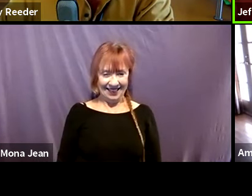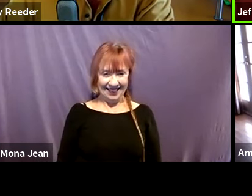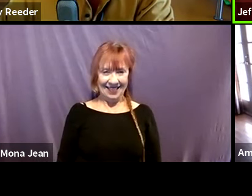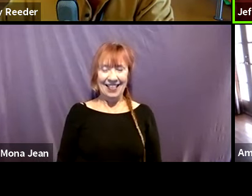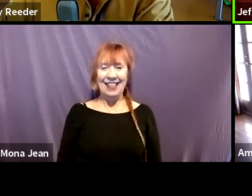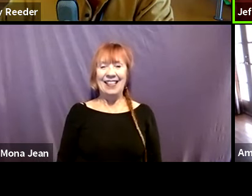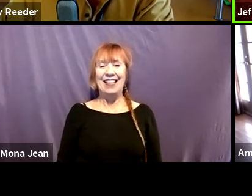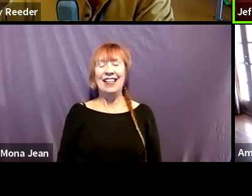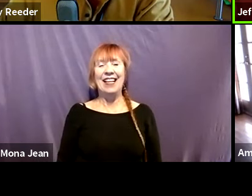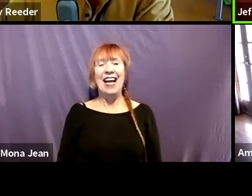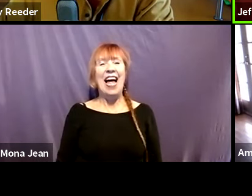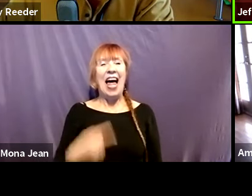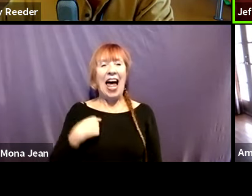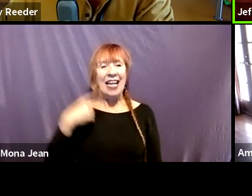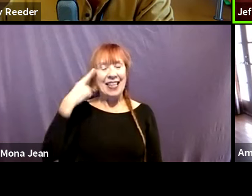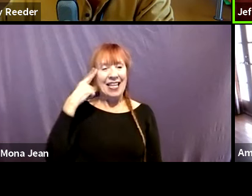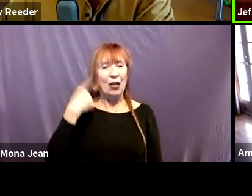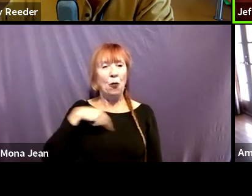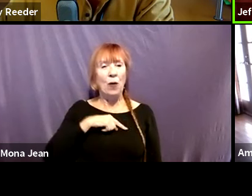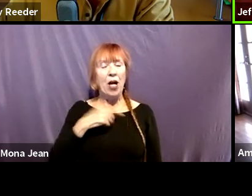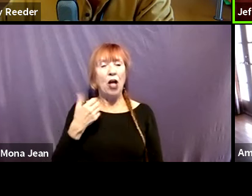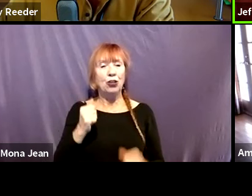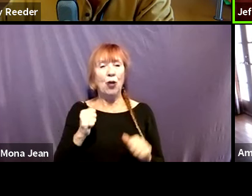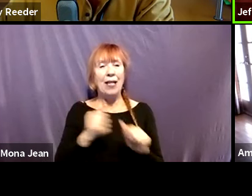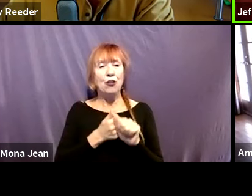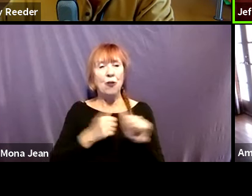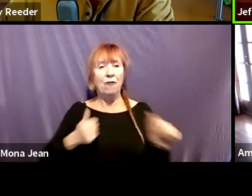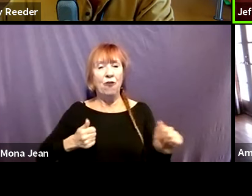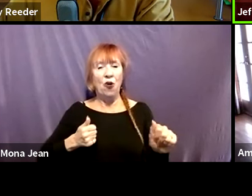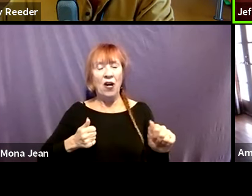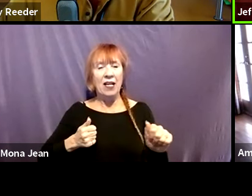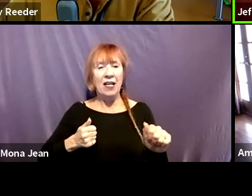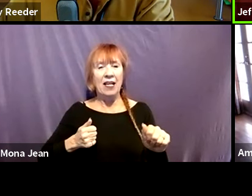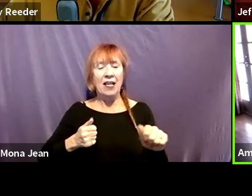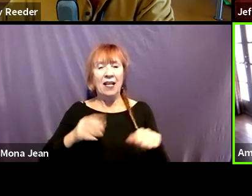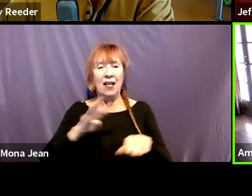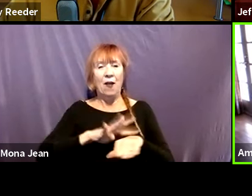I think we all try to avoid the like four and after meetings-- No.